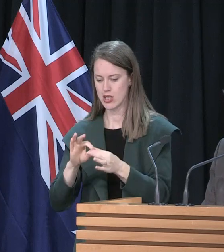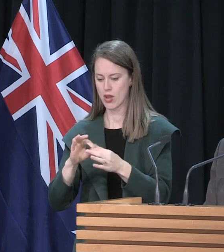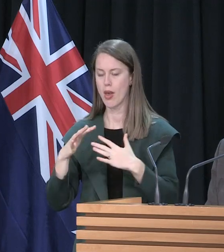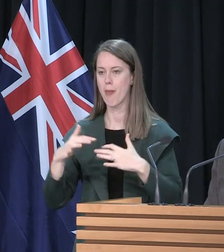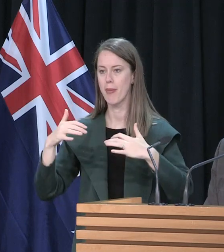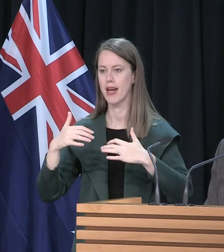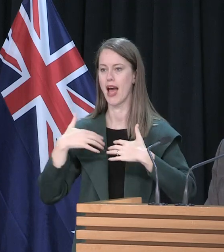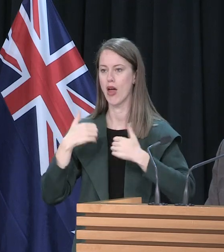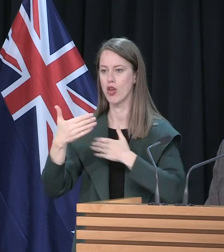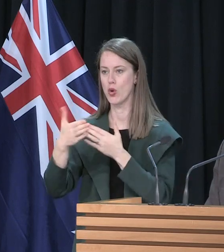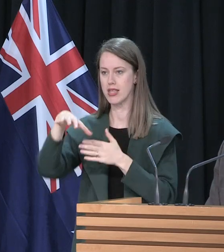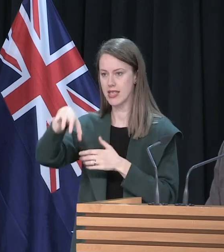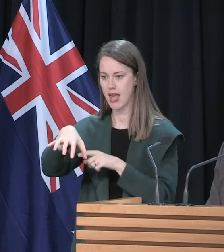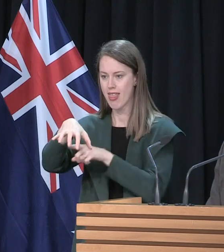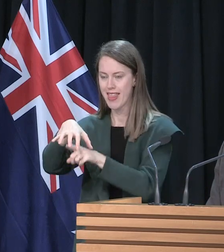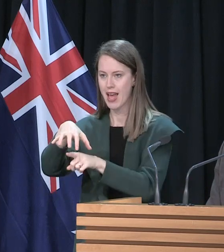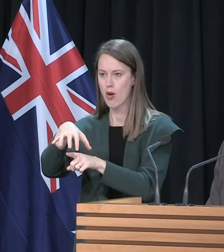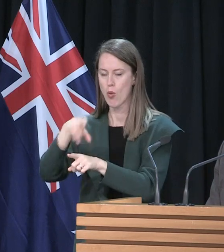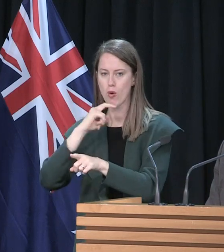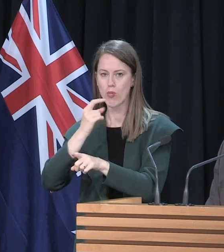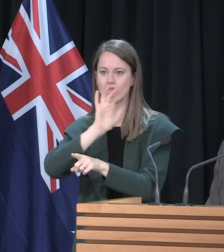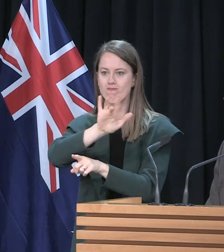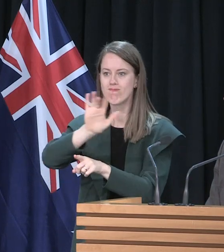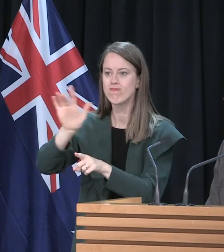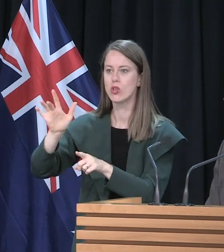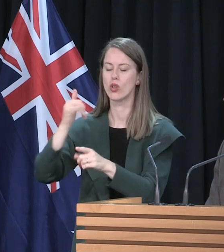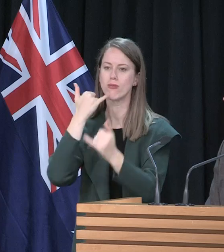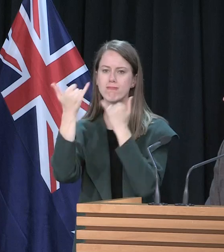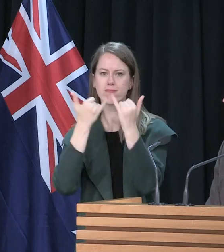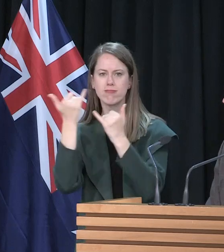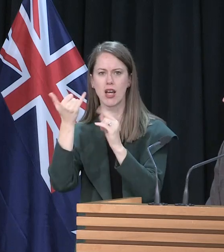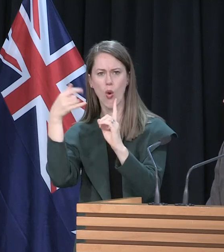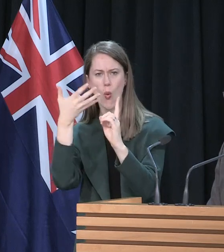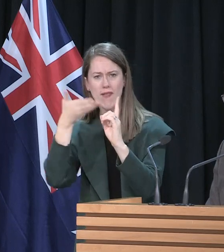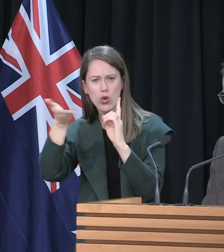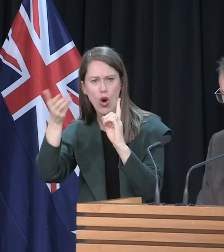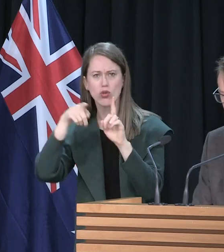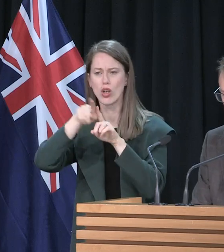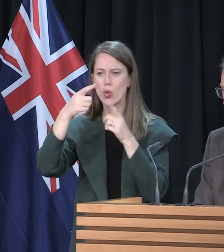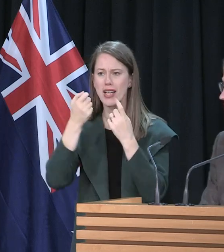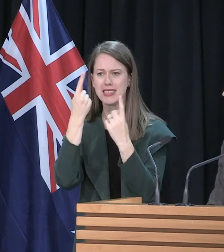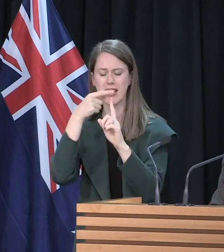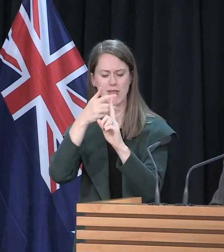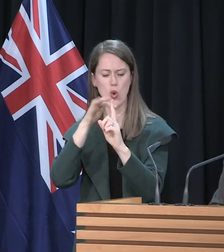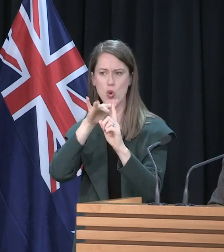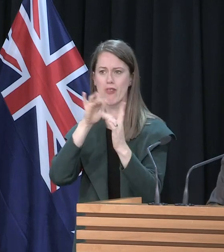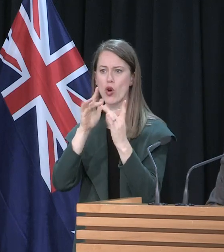health response and the basis of it is an anchored in our public health unions, contact tracing teams firstly